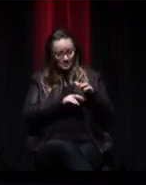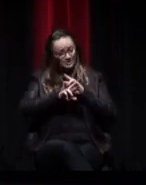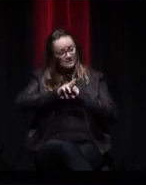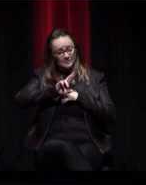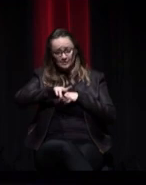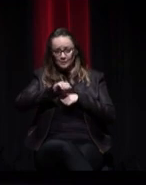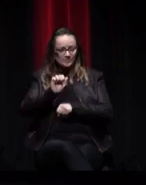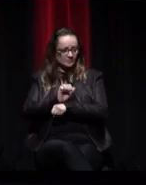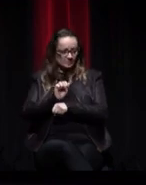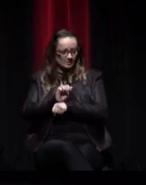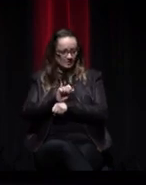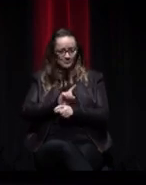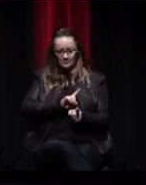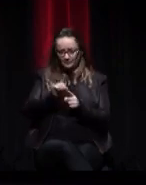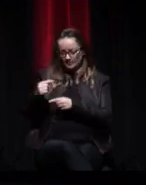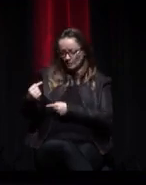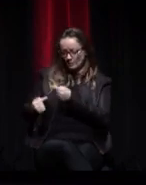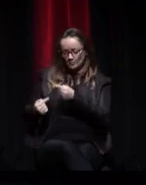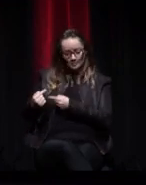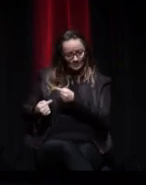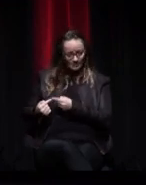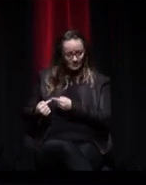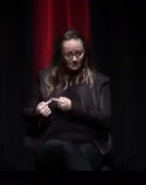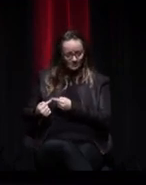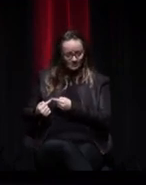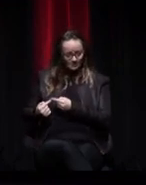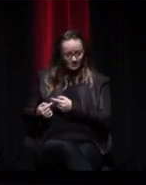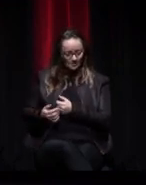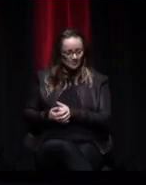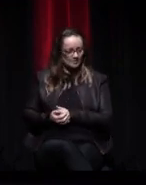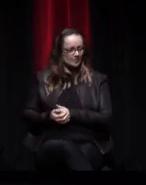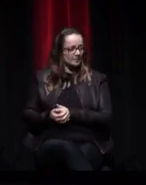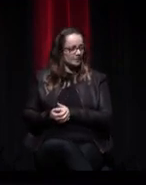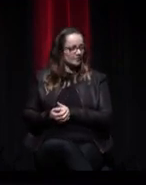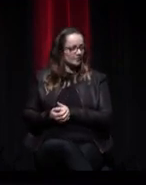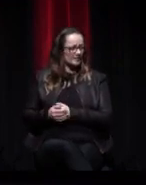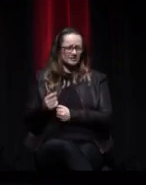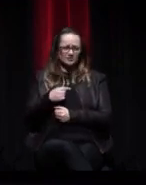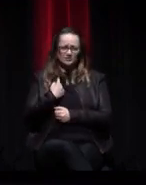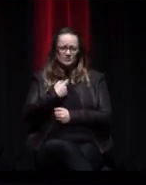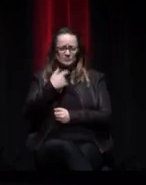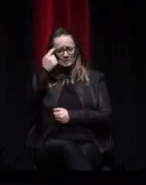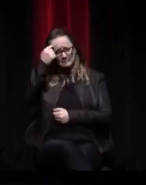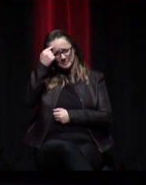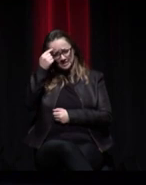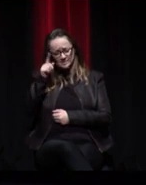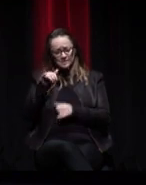with political debates. At best, among us, we think the press